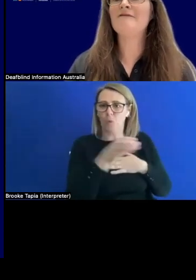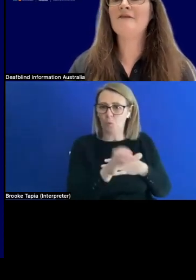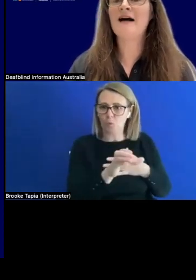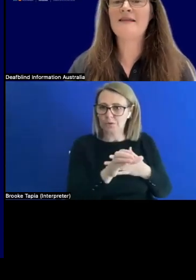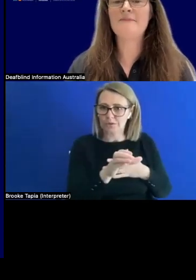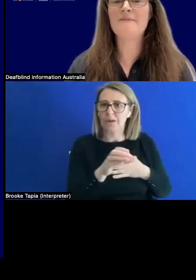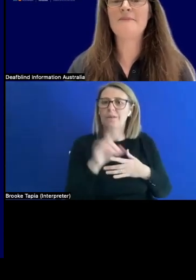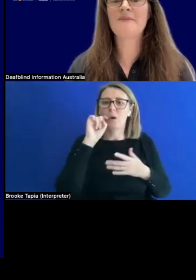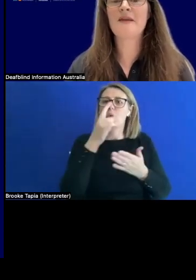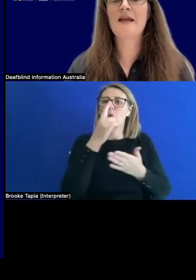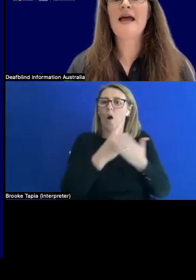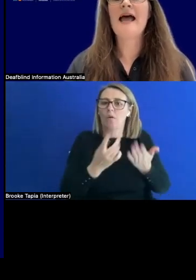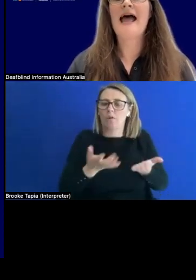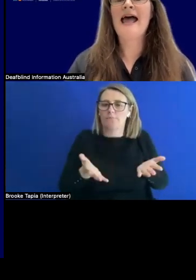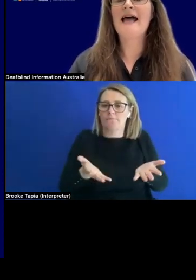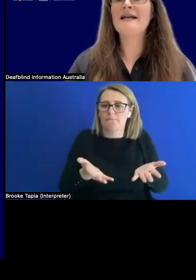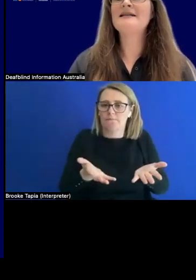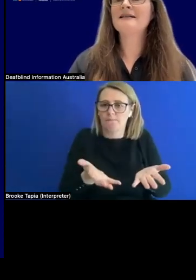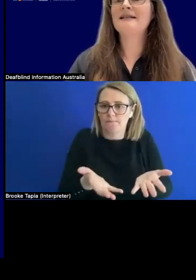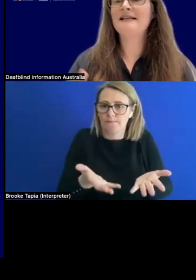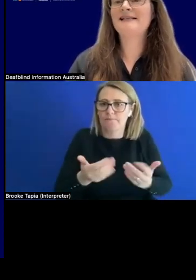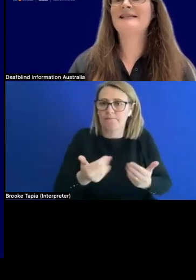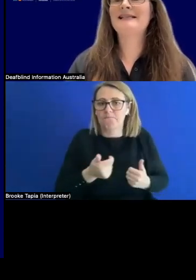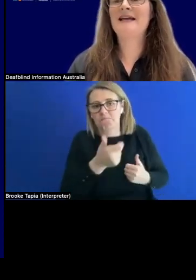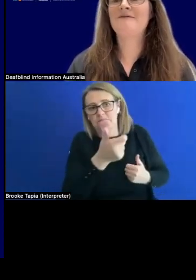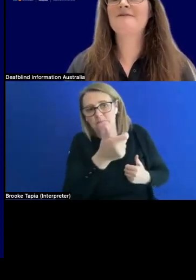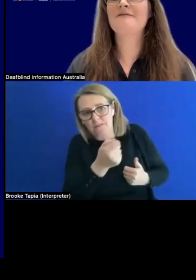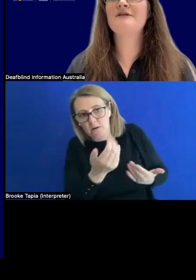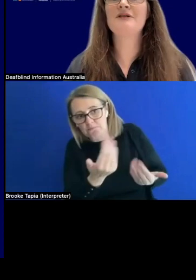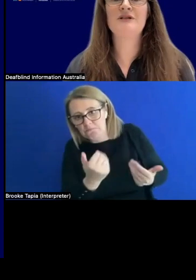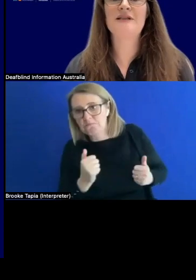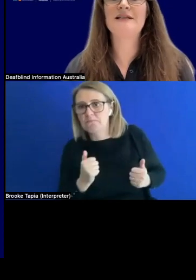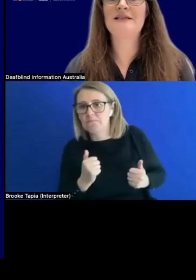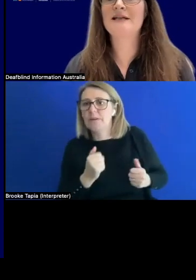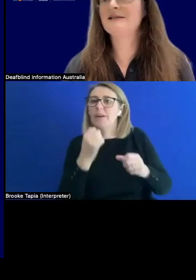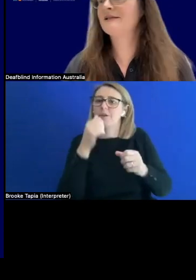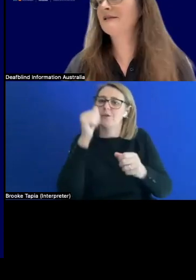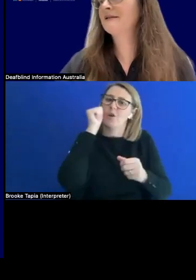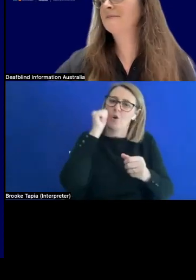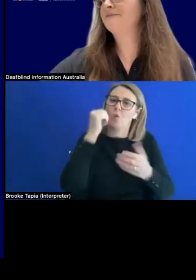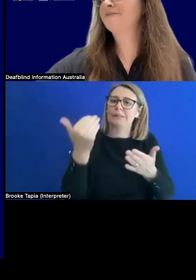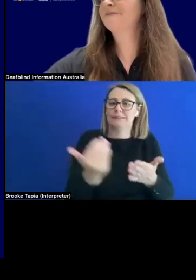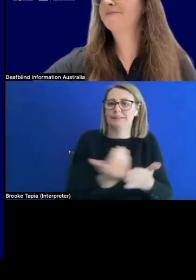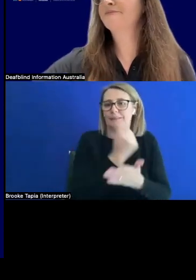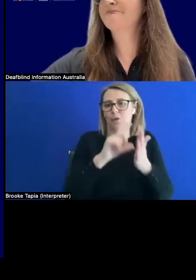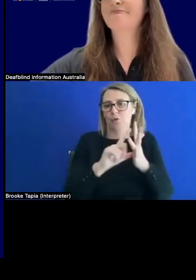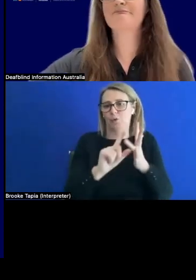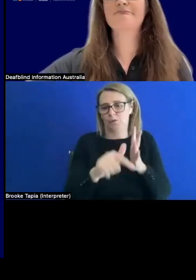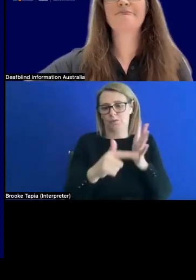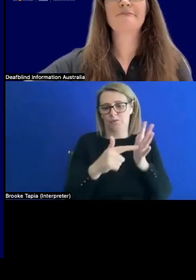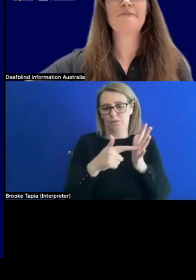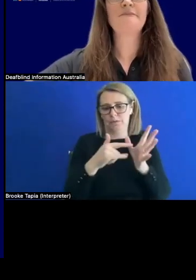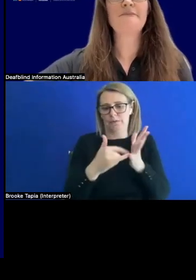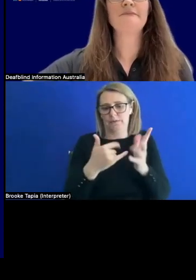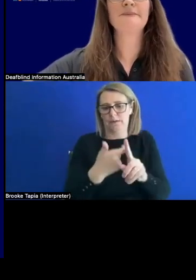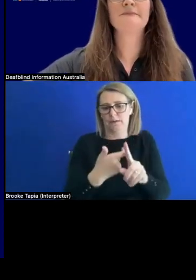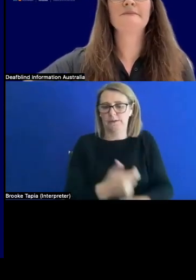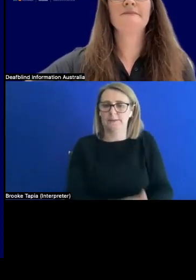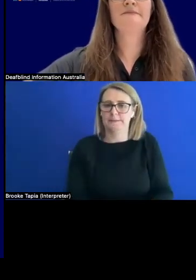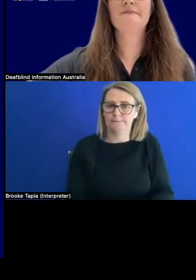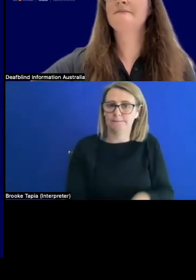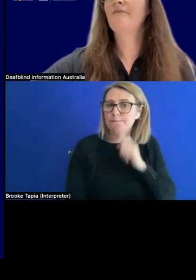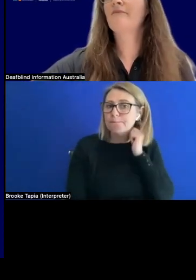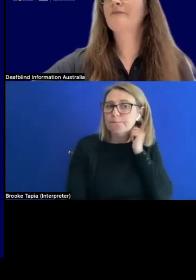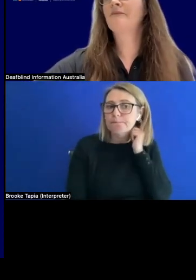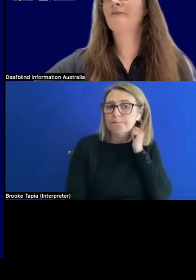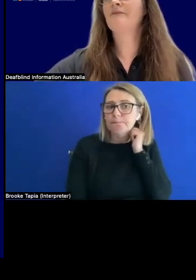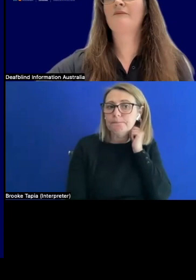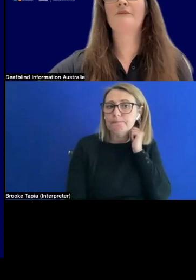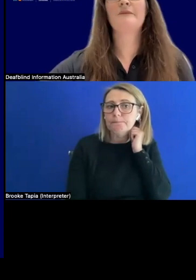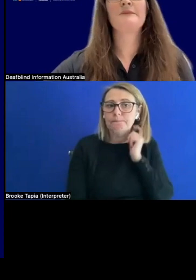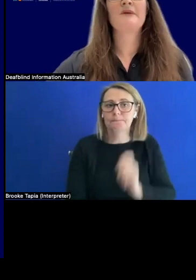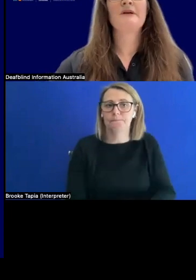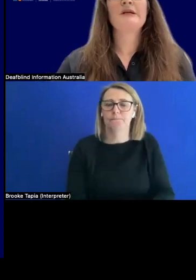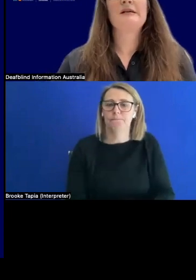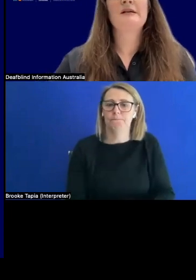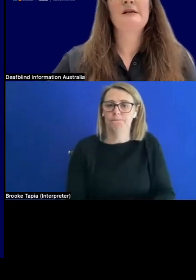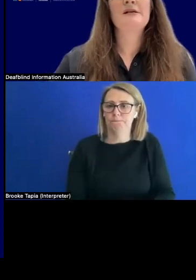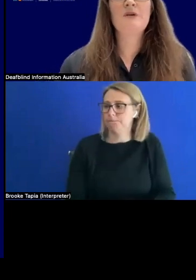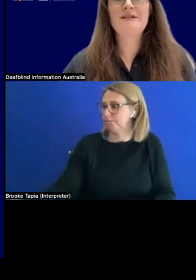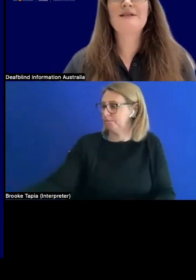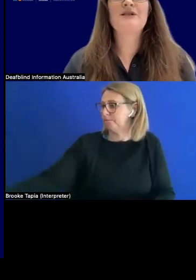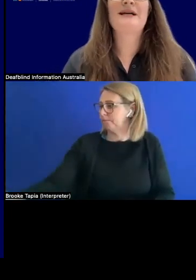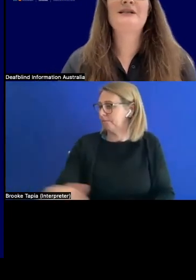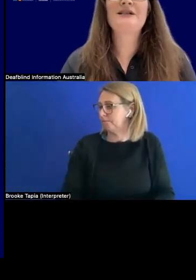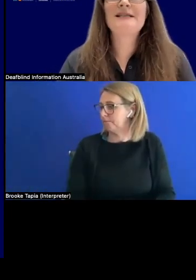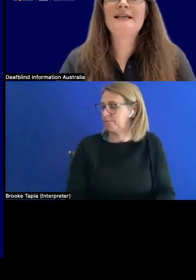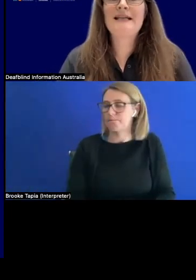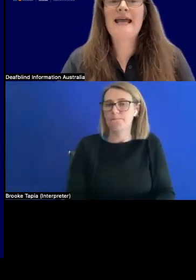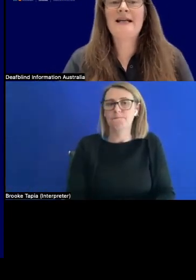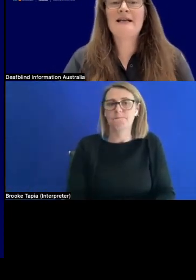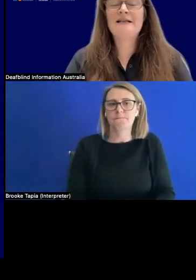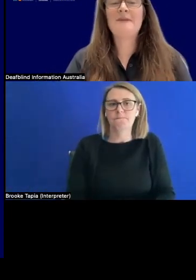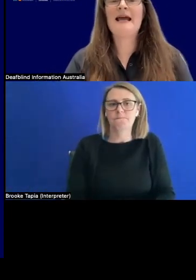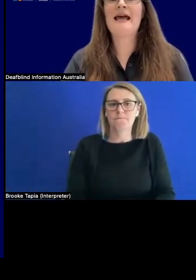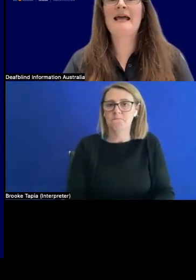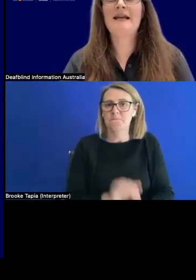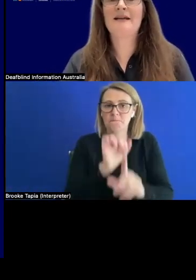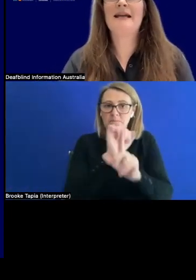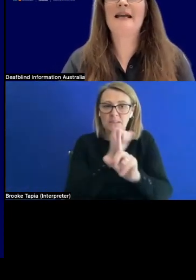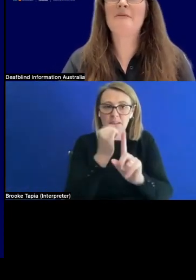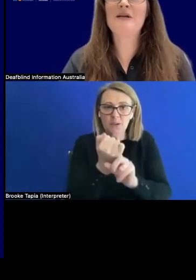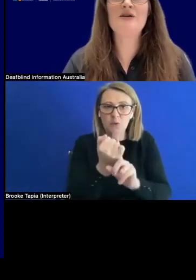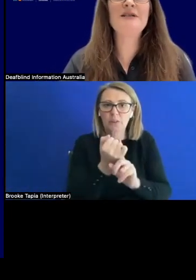invite them and it’s safe to do this task. What situations can under under hand be used